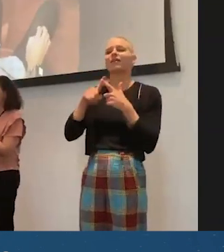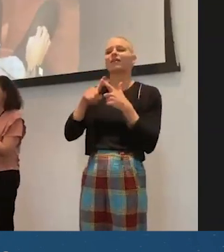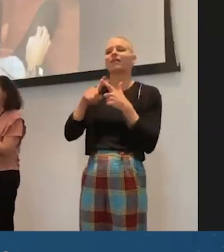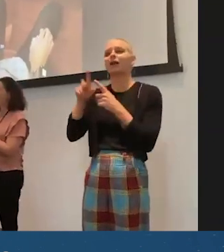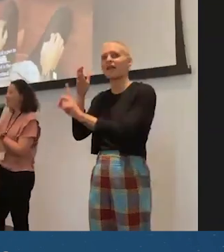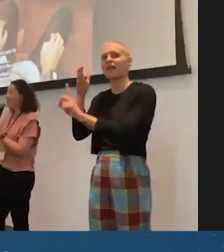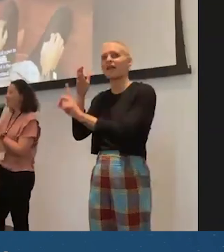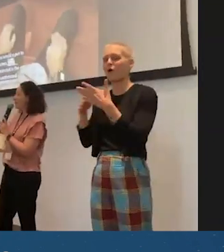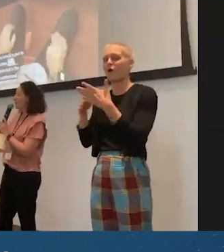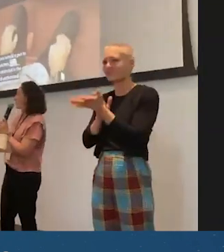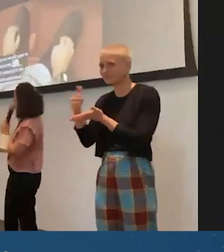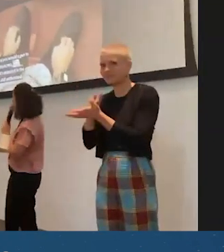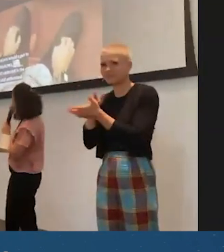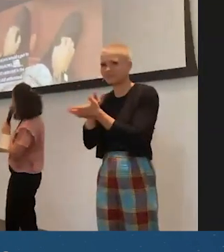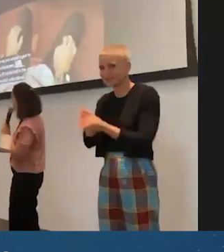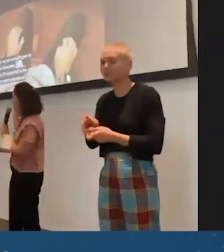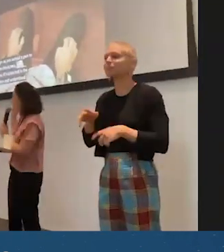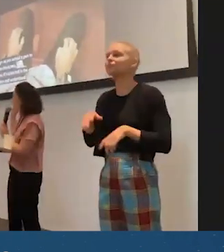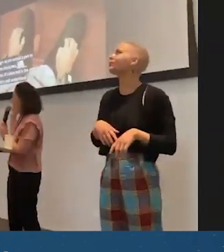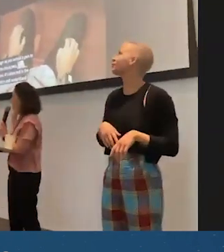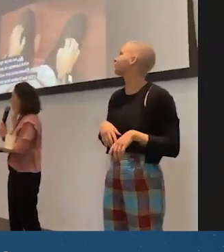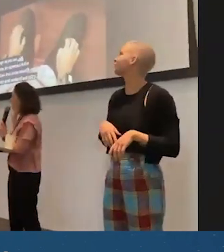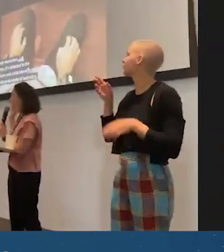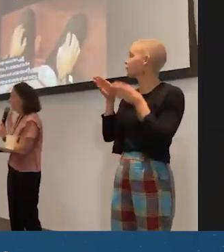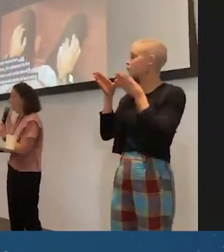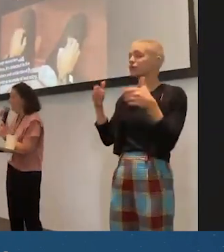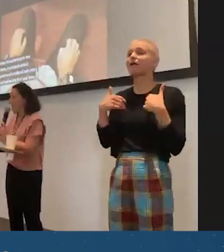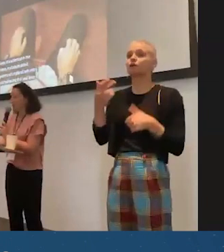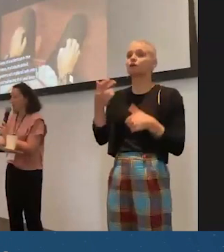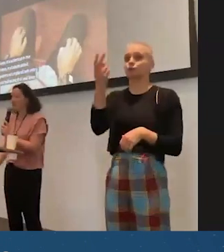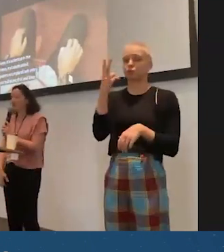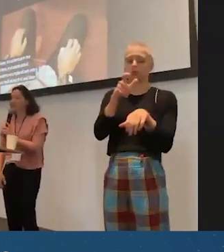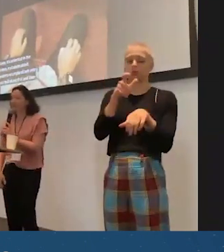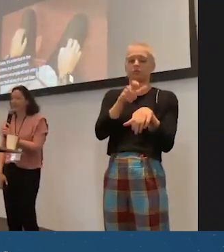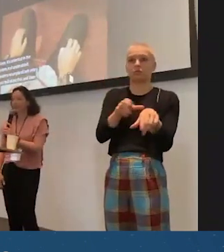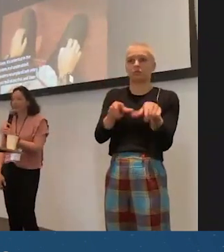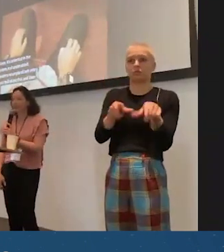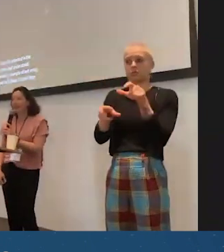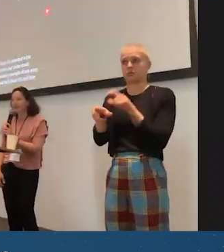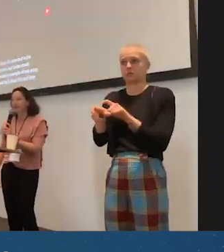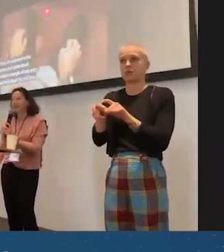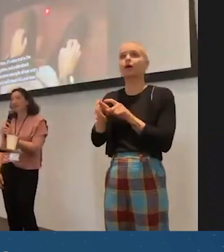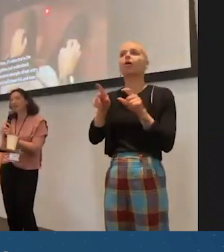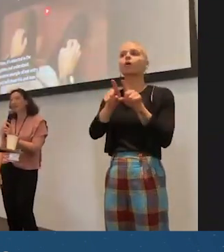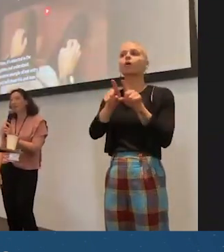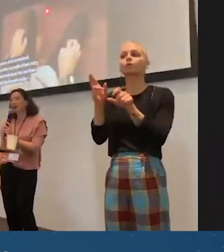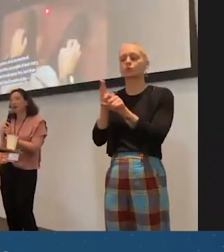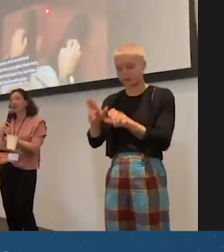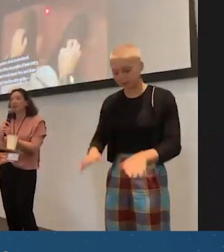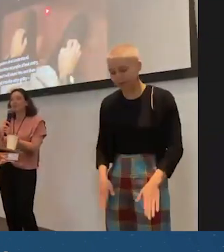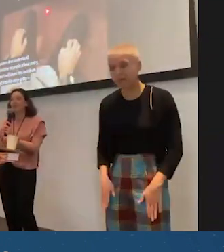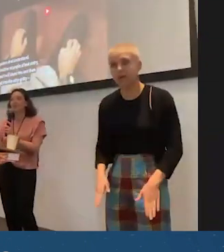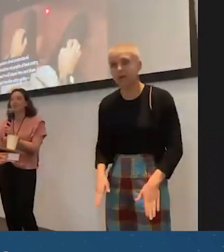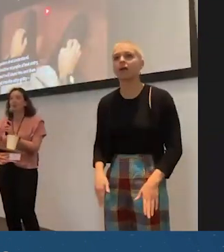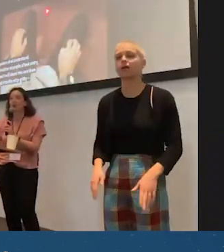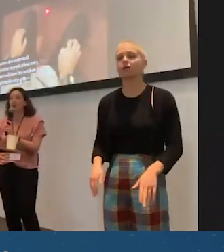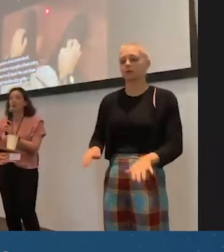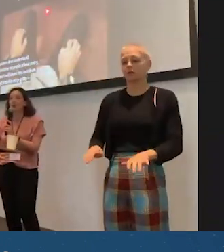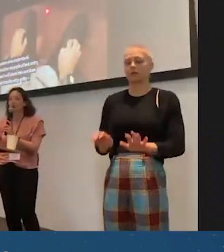This is a person wearing two of the same research device bands and using their legs to type as if they would on a QWERTY